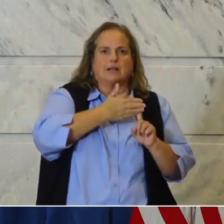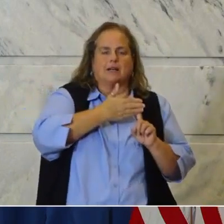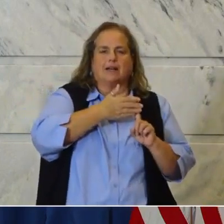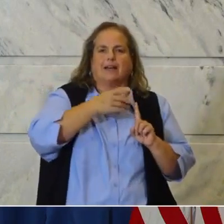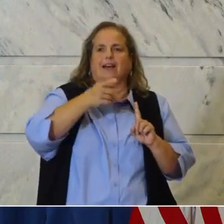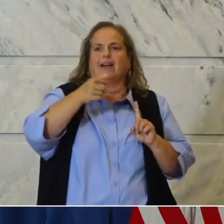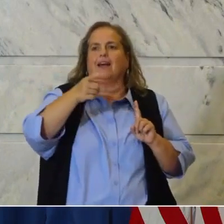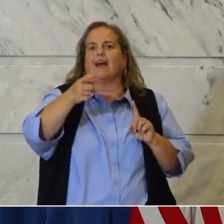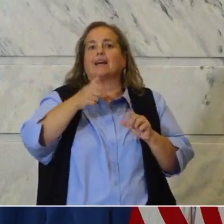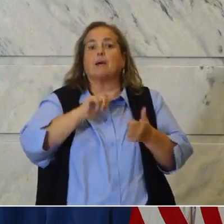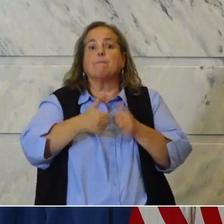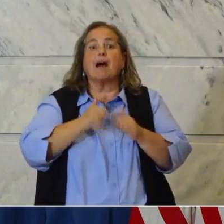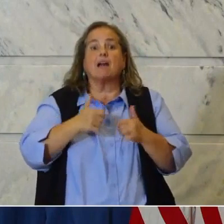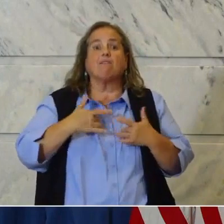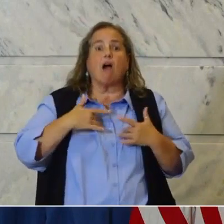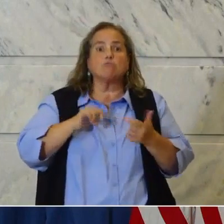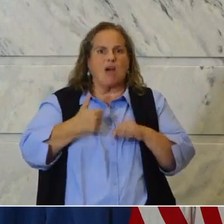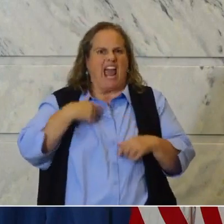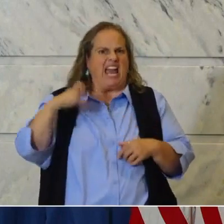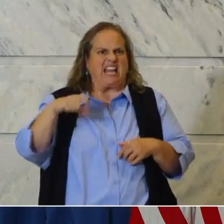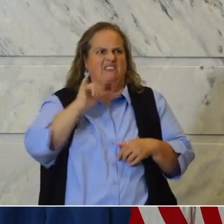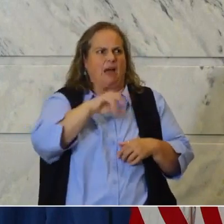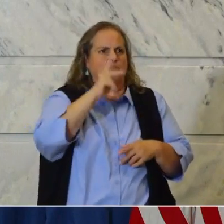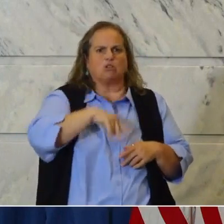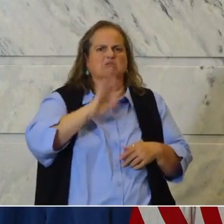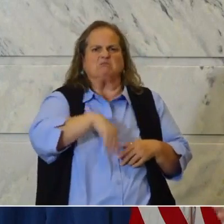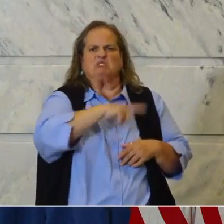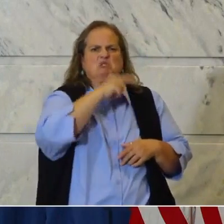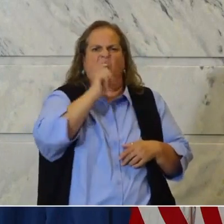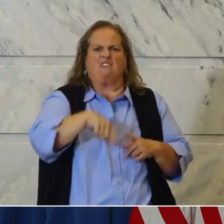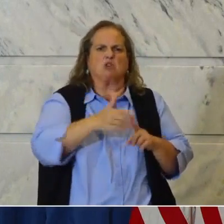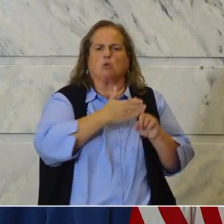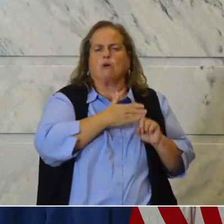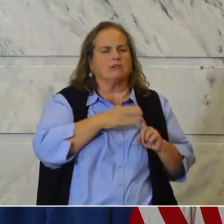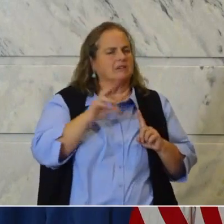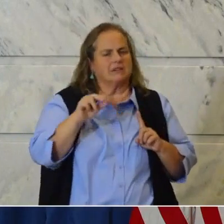competitive spirit that may be out there and games that are yet to be